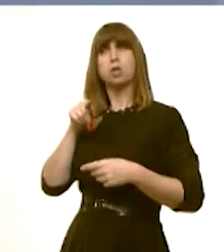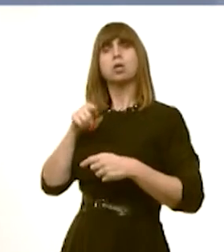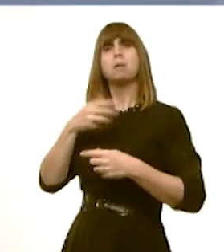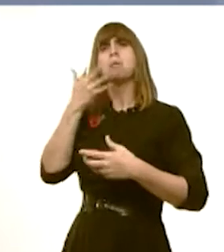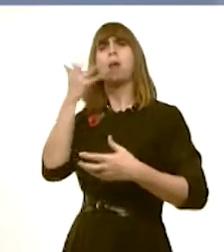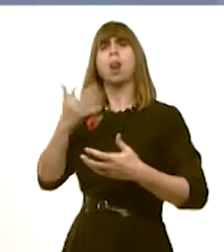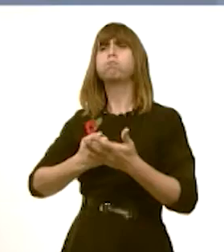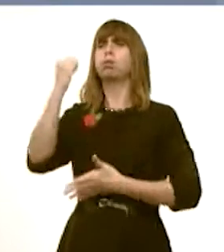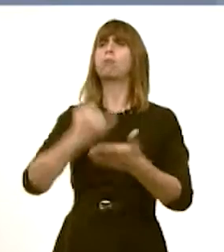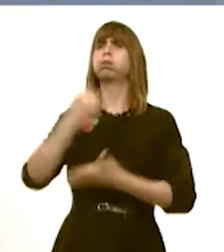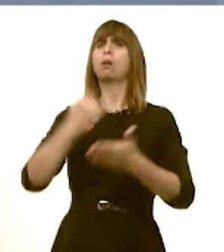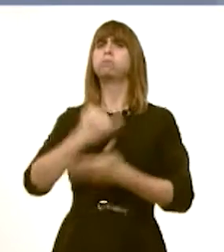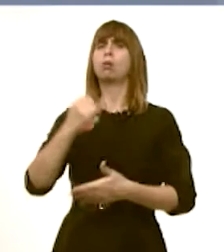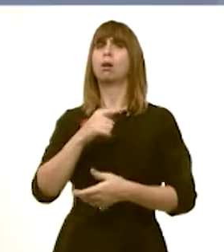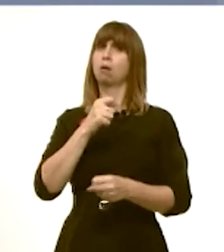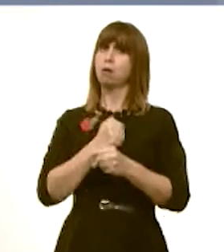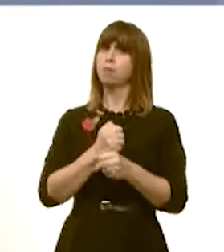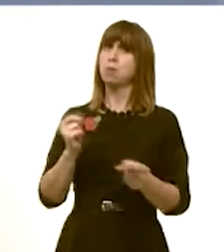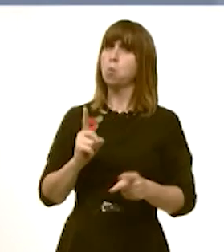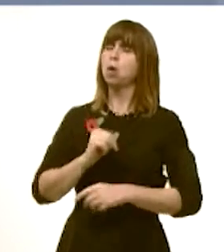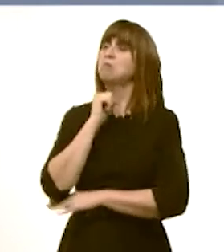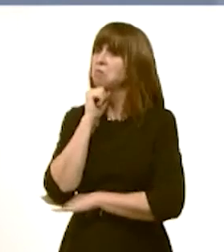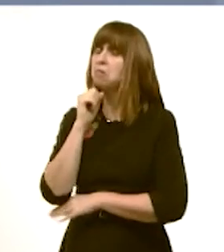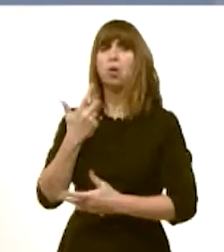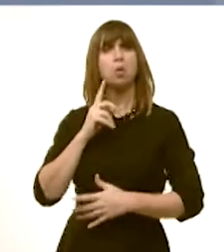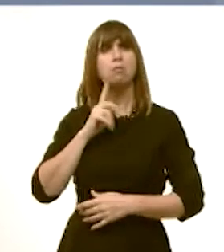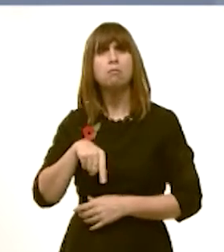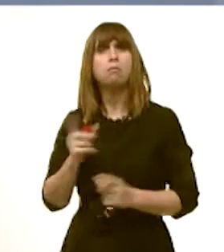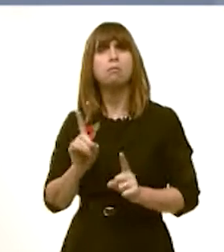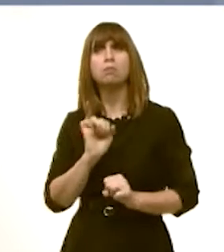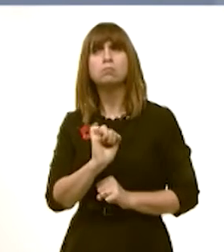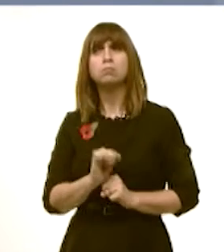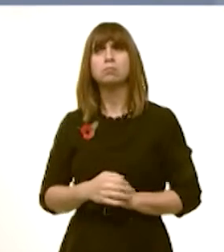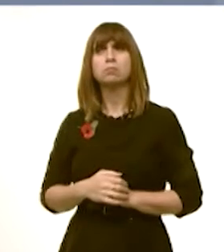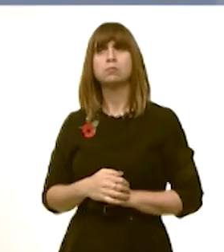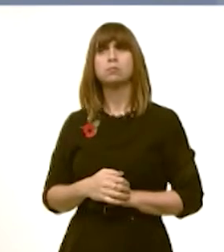project, first in its role thatís limited to making representations to UK Government,